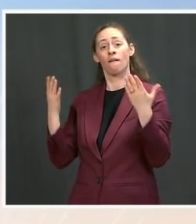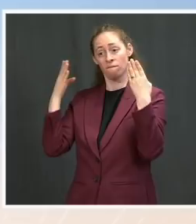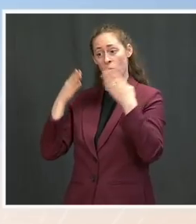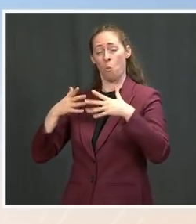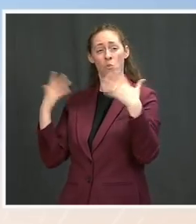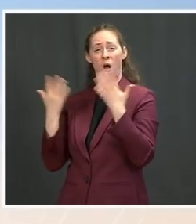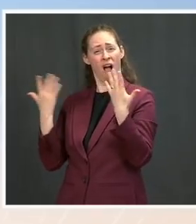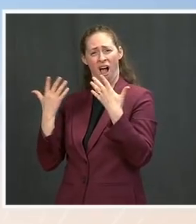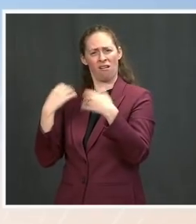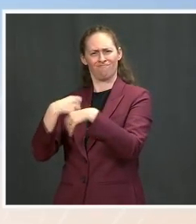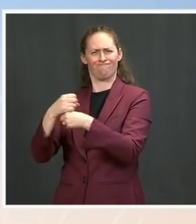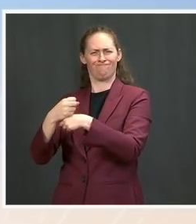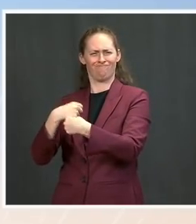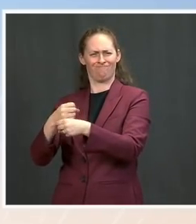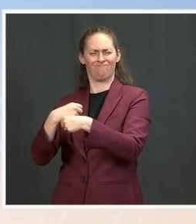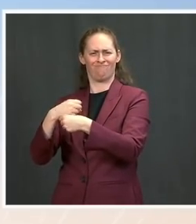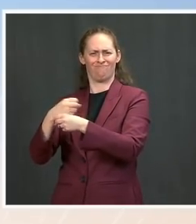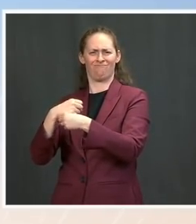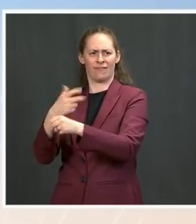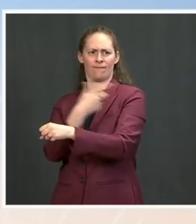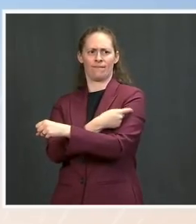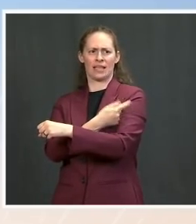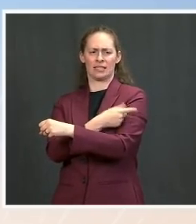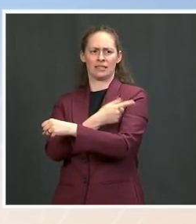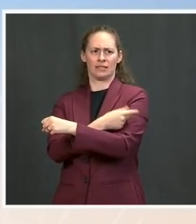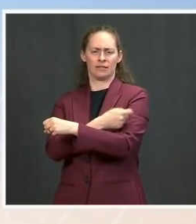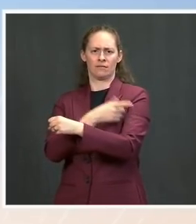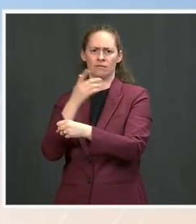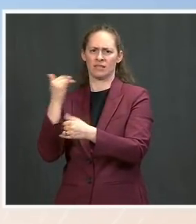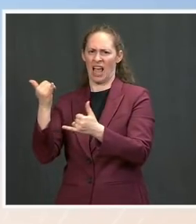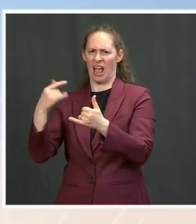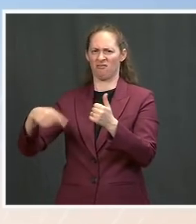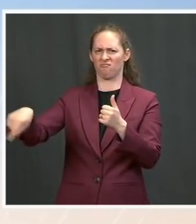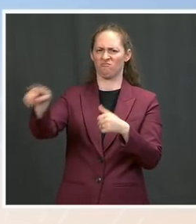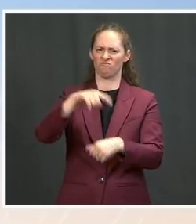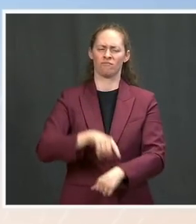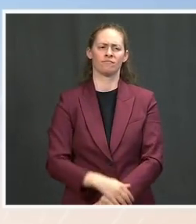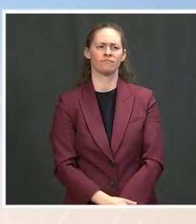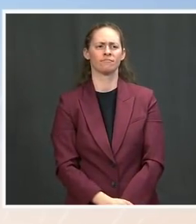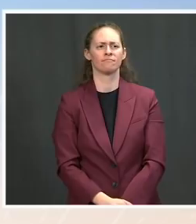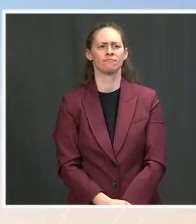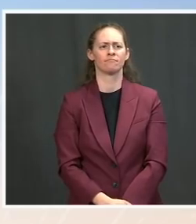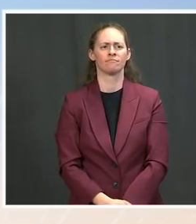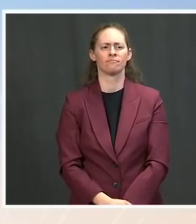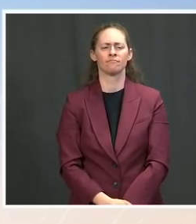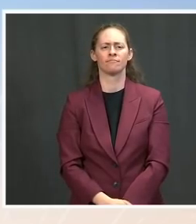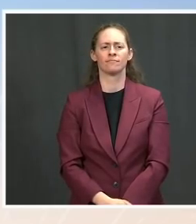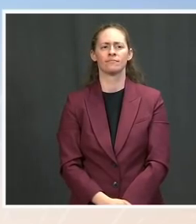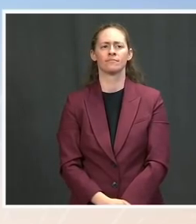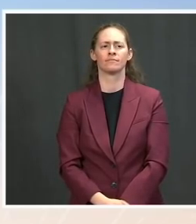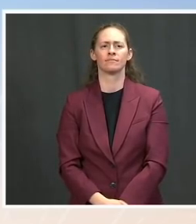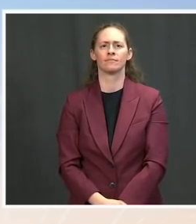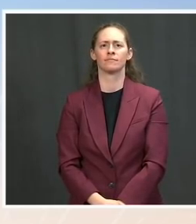and expand global vaccine supply around the world beyond that. The Press: So, does the White House believe they could be doing more, or faster,